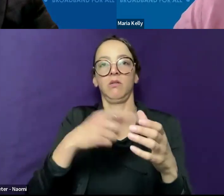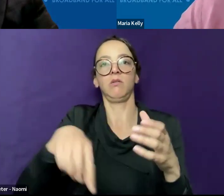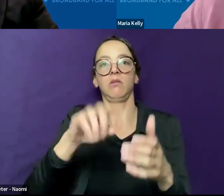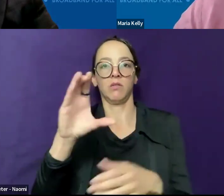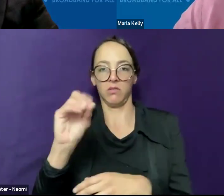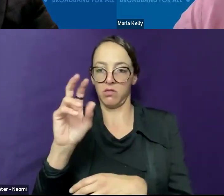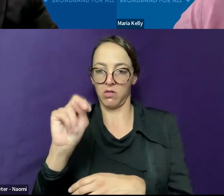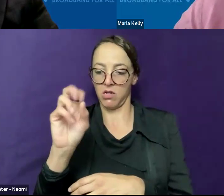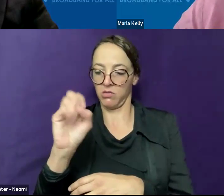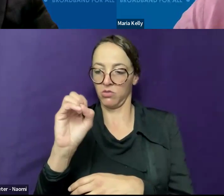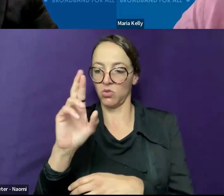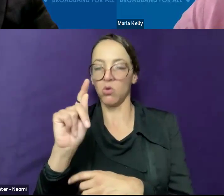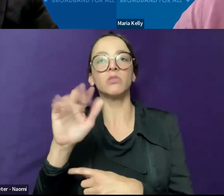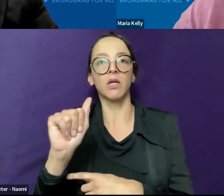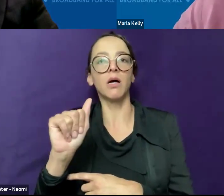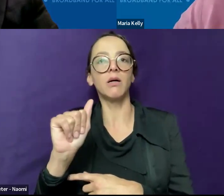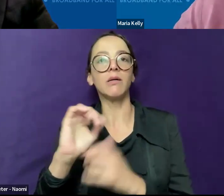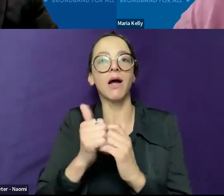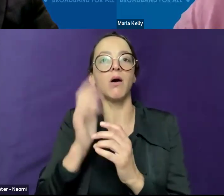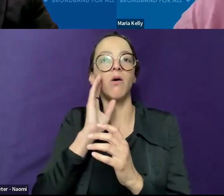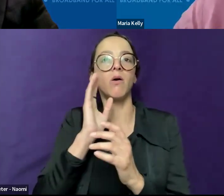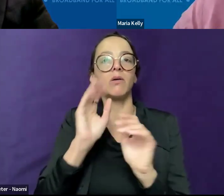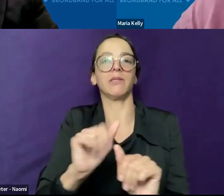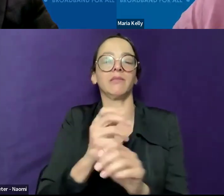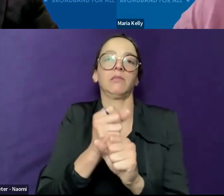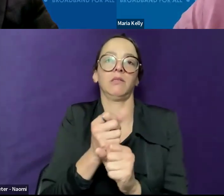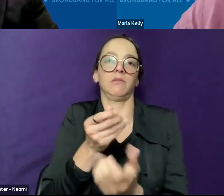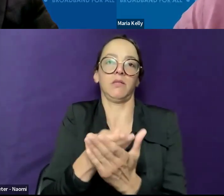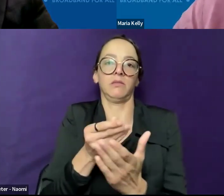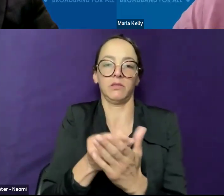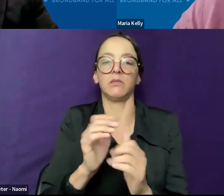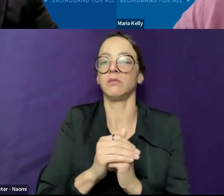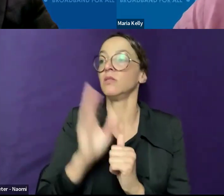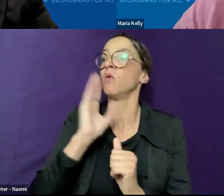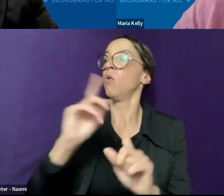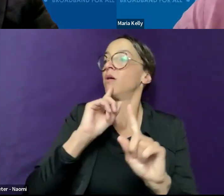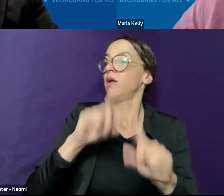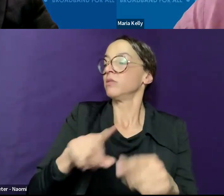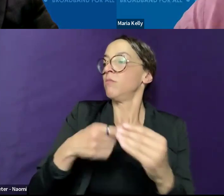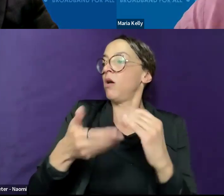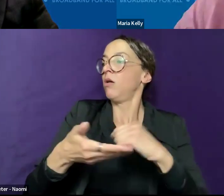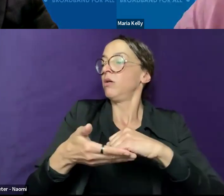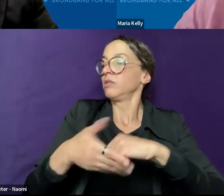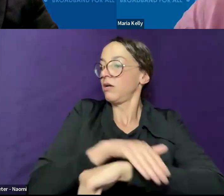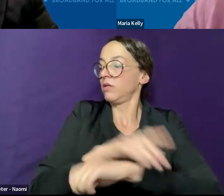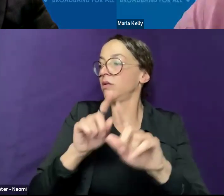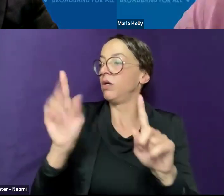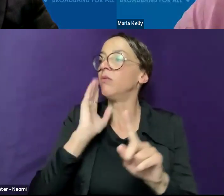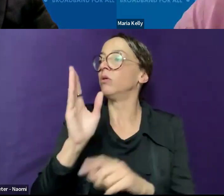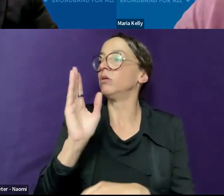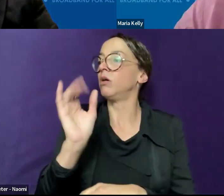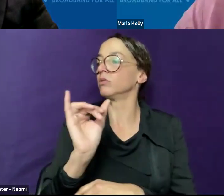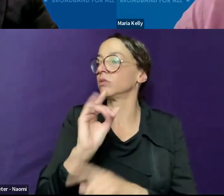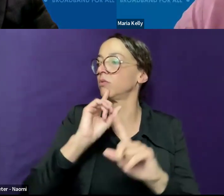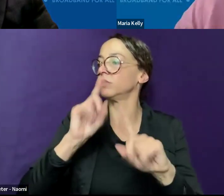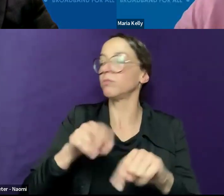that in this presentation, but we'll also respond to you via chat in the Q&A box. And that I do not